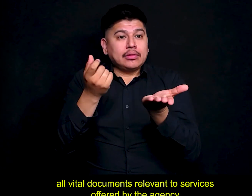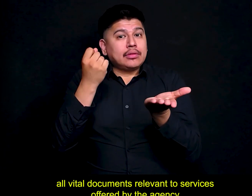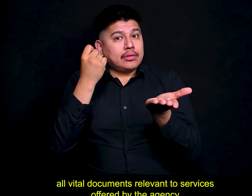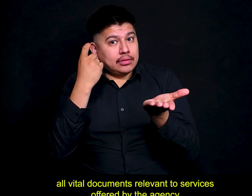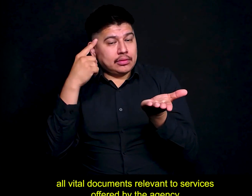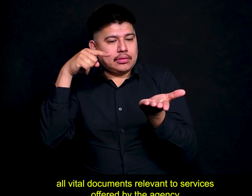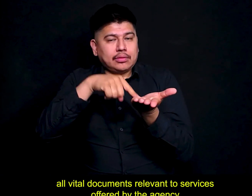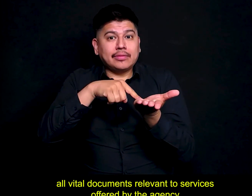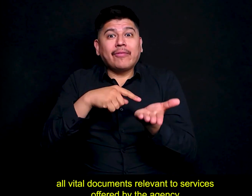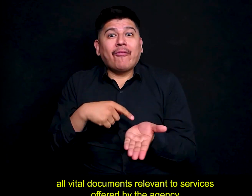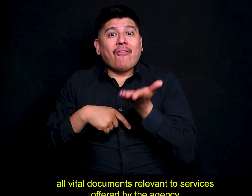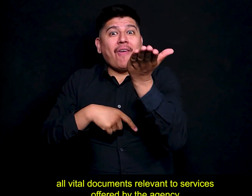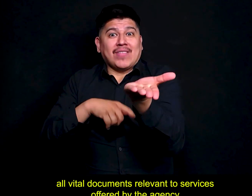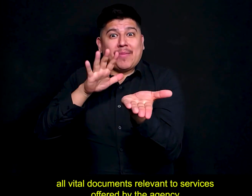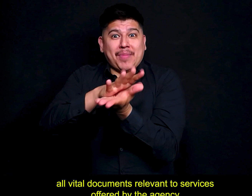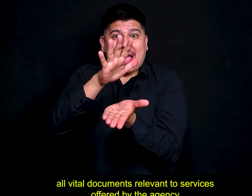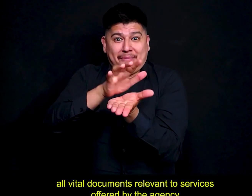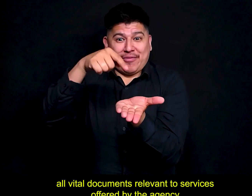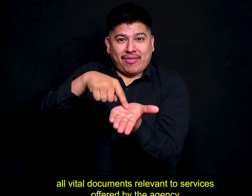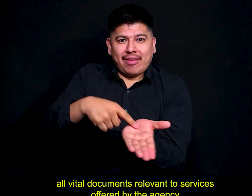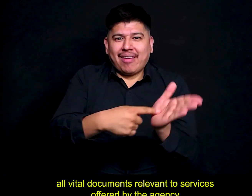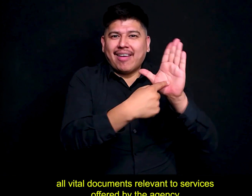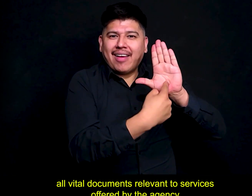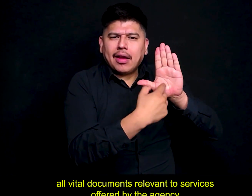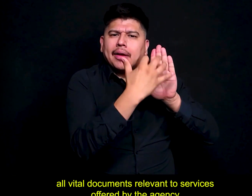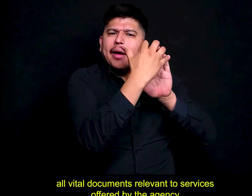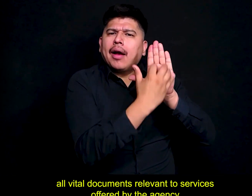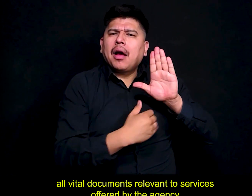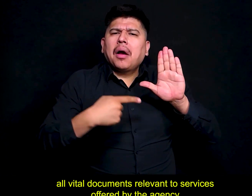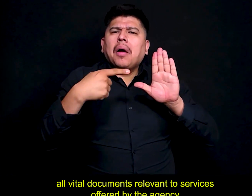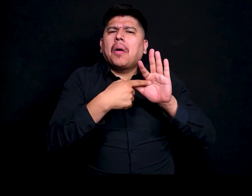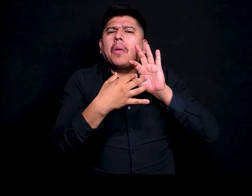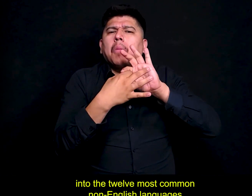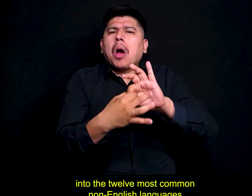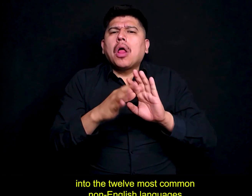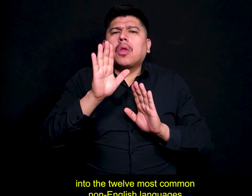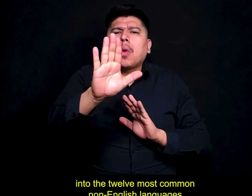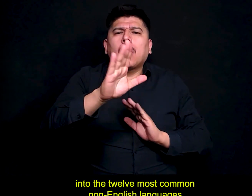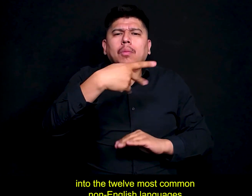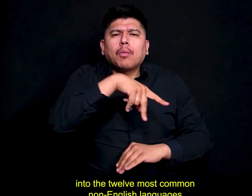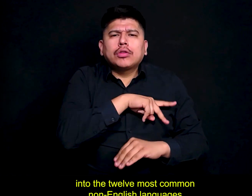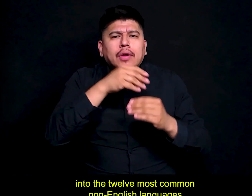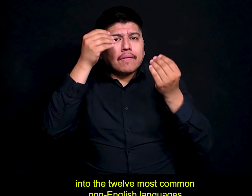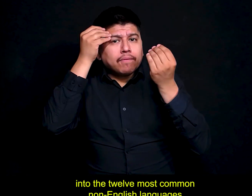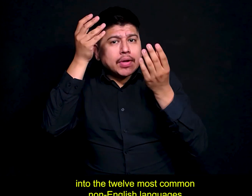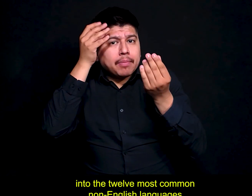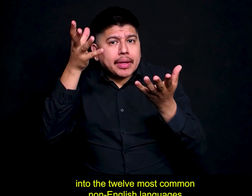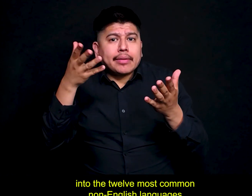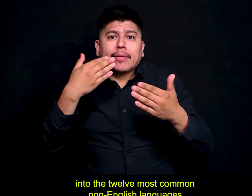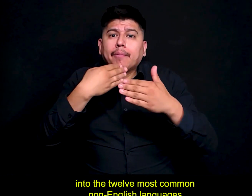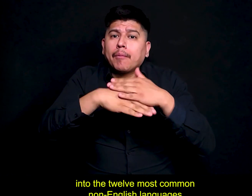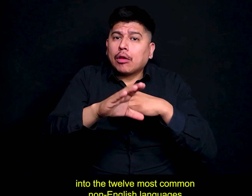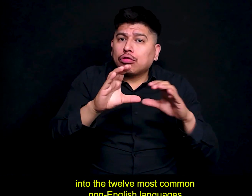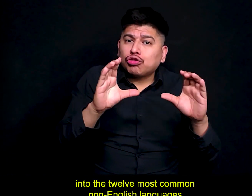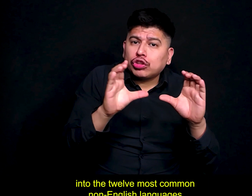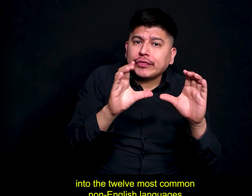all vital documents relevant to services offered by the agency into the twelve most common non-English languages